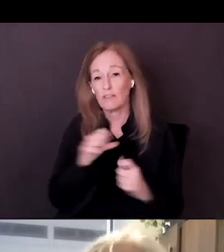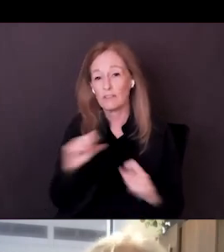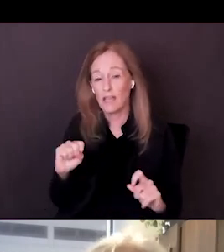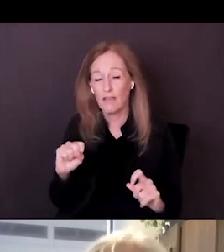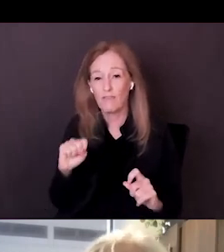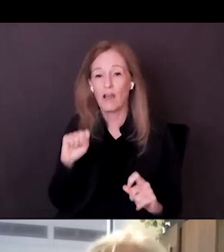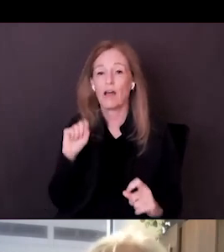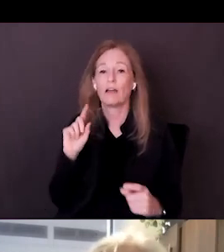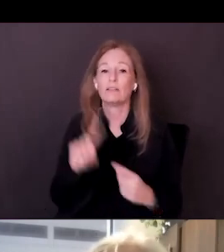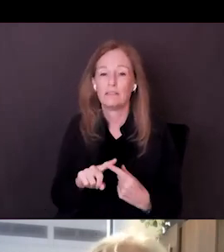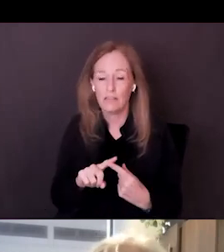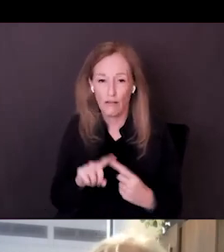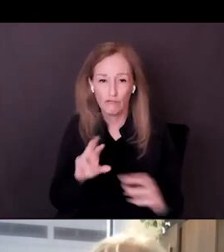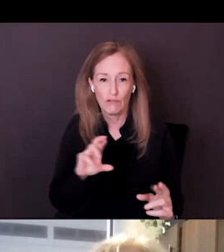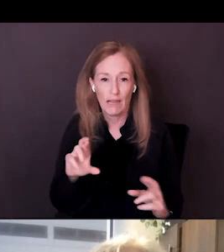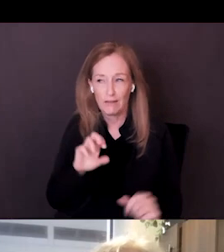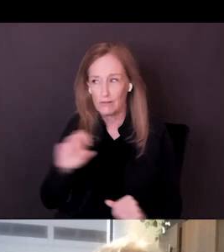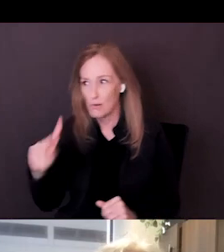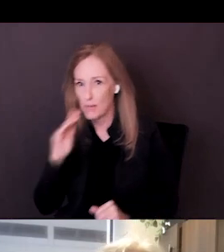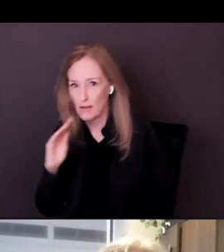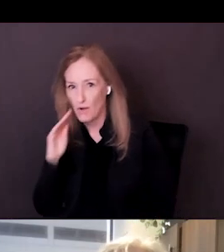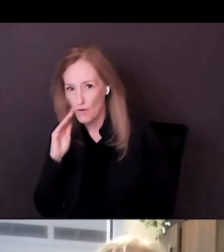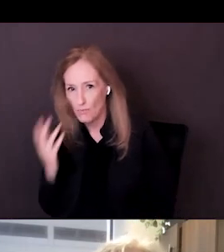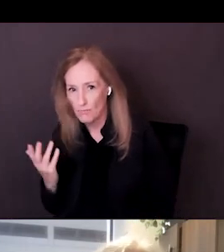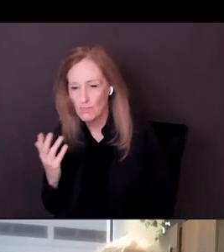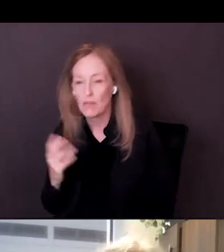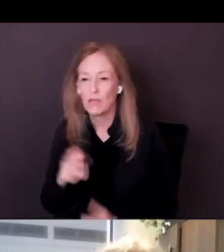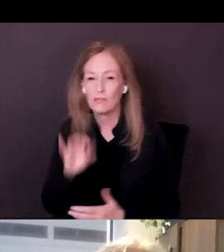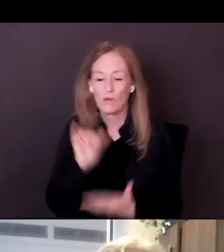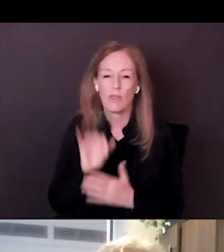ABOUT TO GO BACK HOME. THAT IS THAT REALLY CRITICAL TIME.